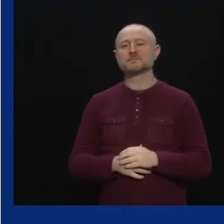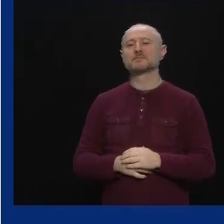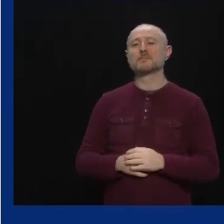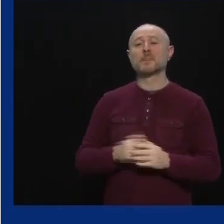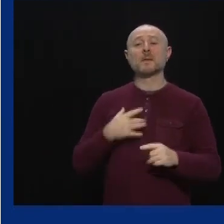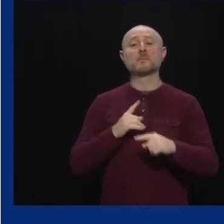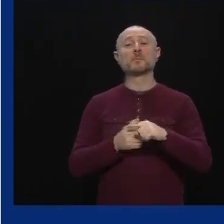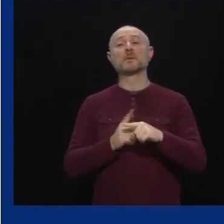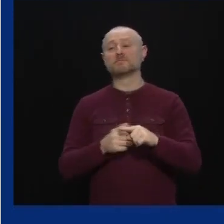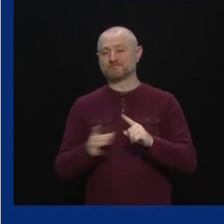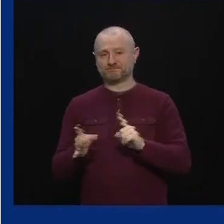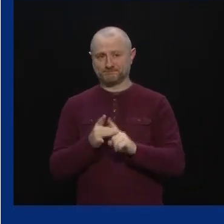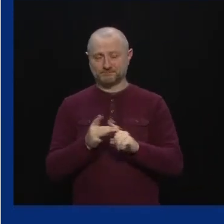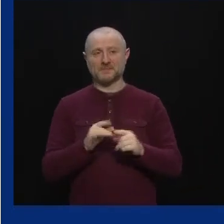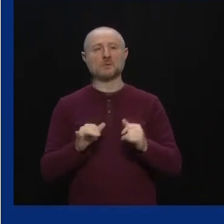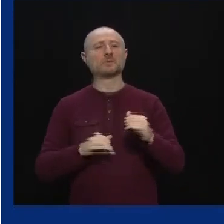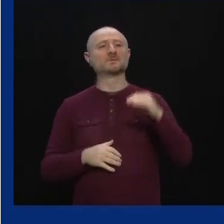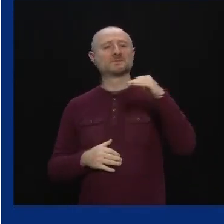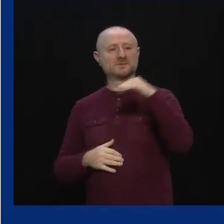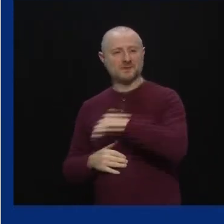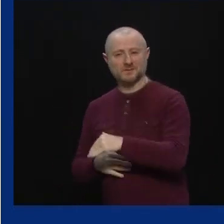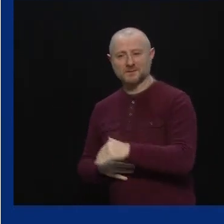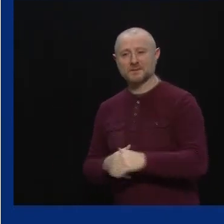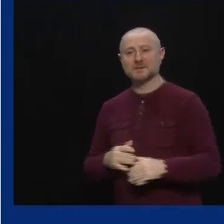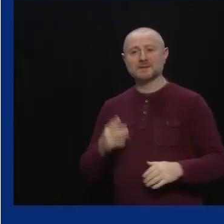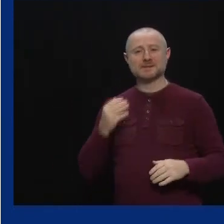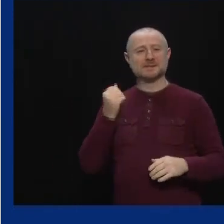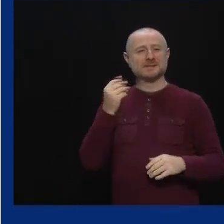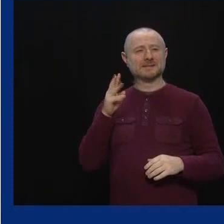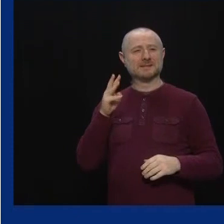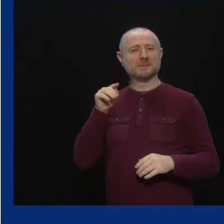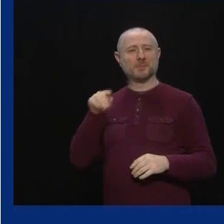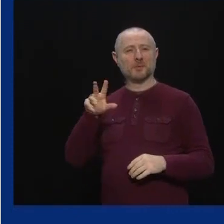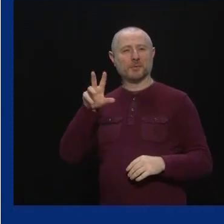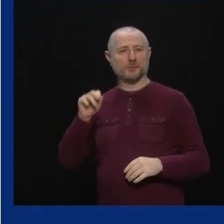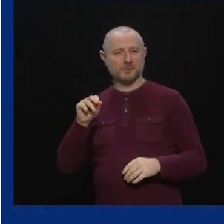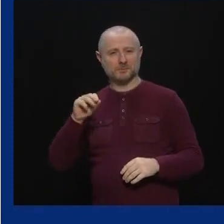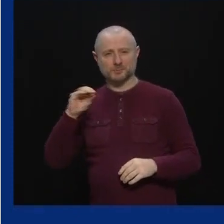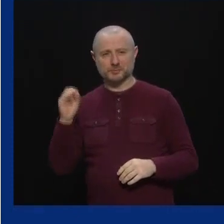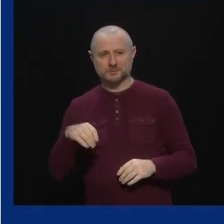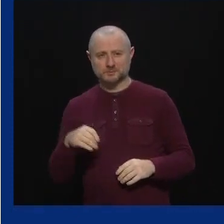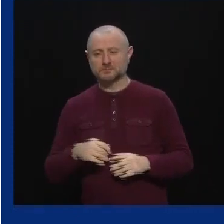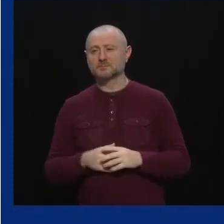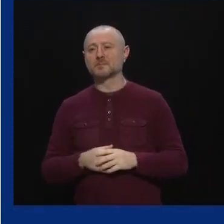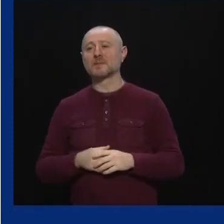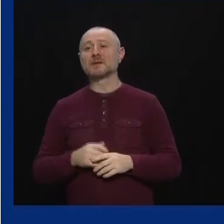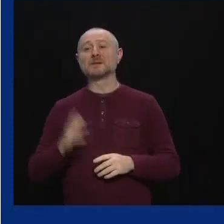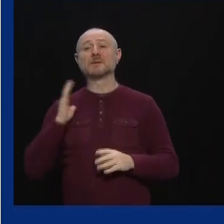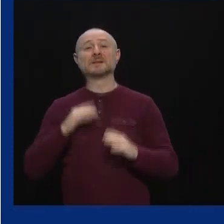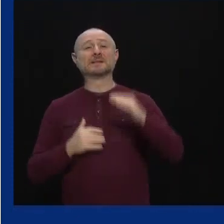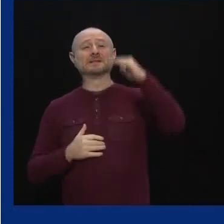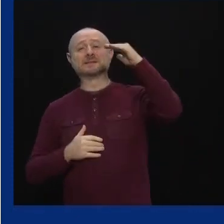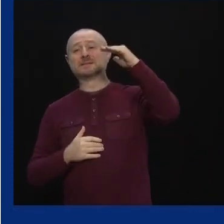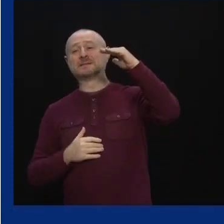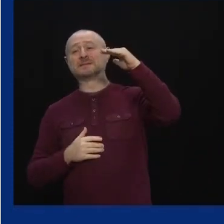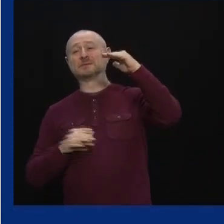SO, VERY GOOD NEWS. SO, TURNING THE CORNER ON THE WINTER SURGE.